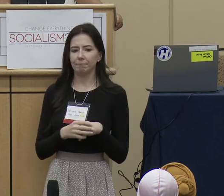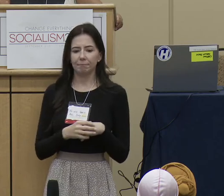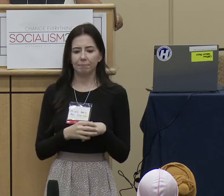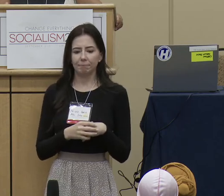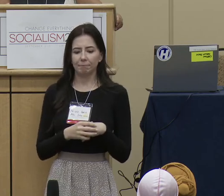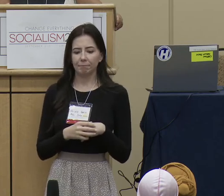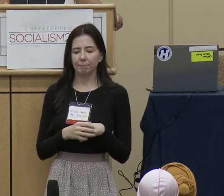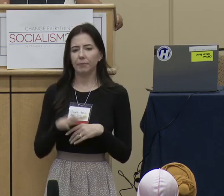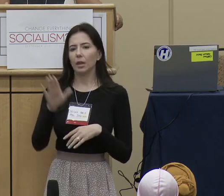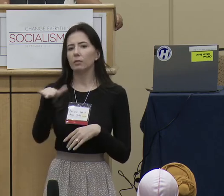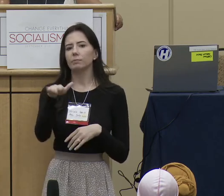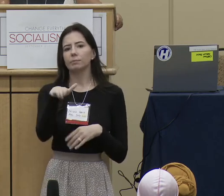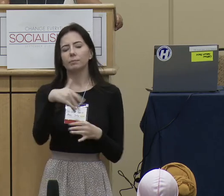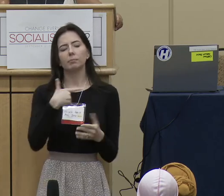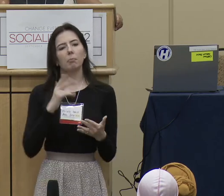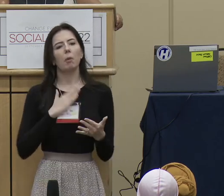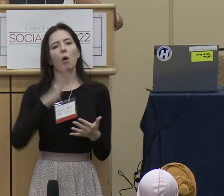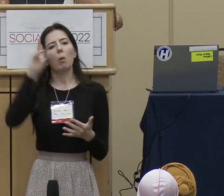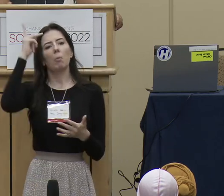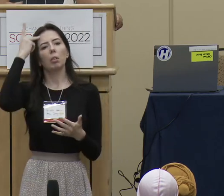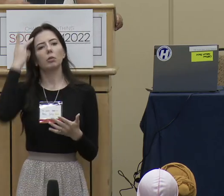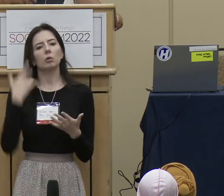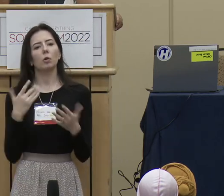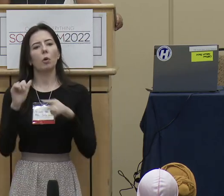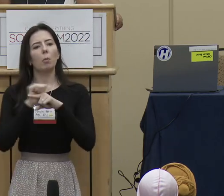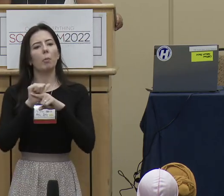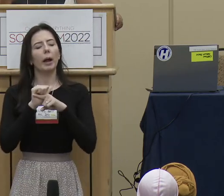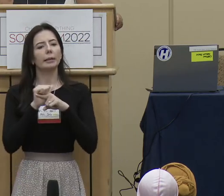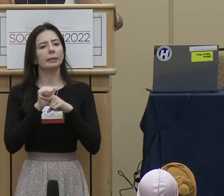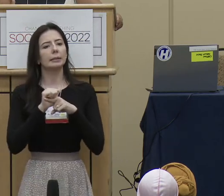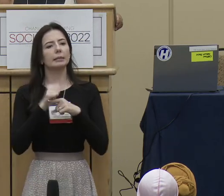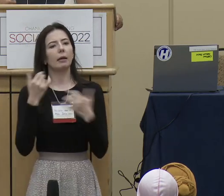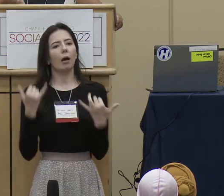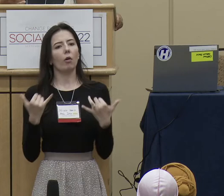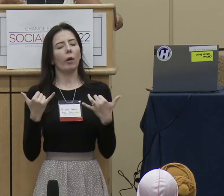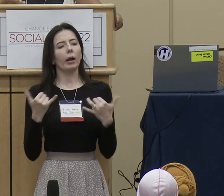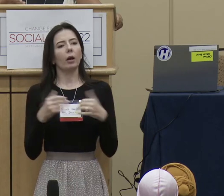Several nintion things are on my mind in terms of that. I